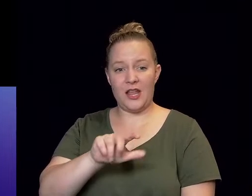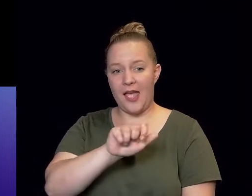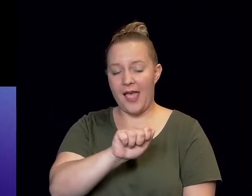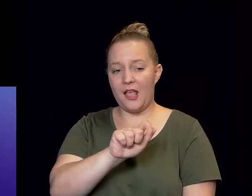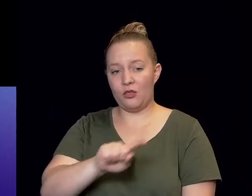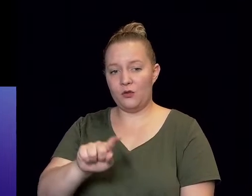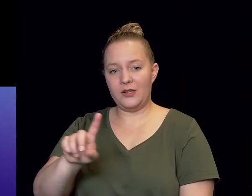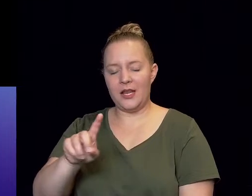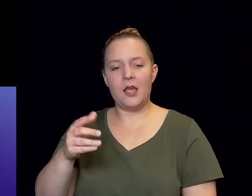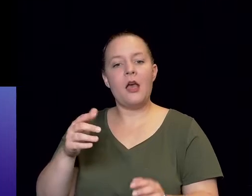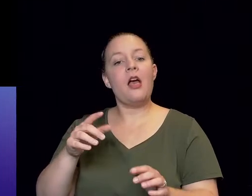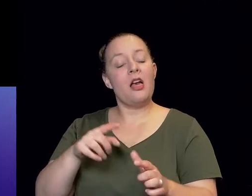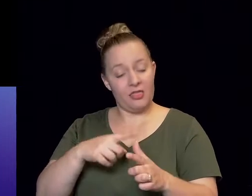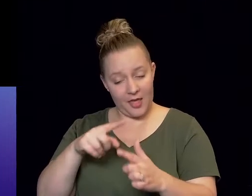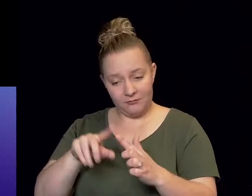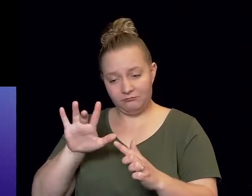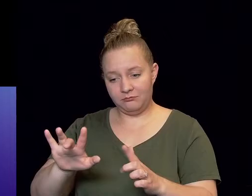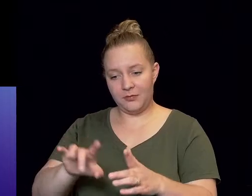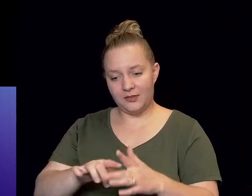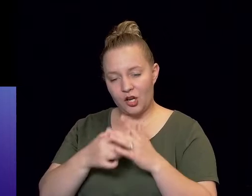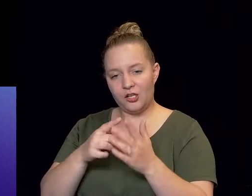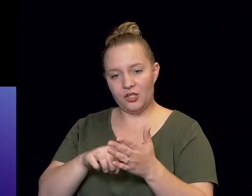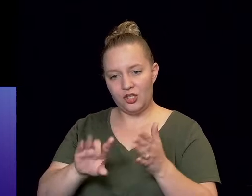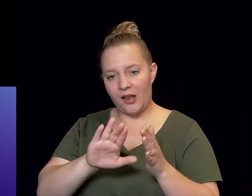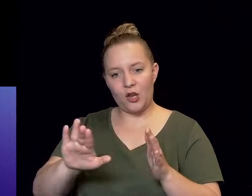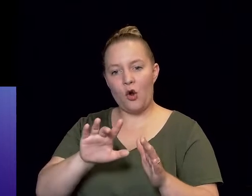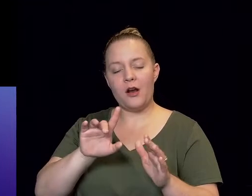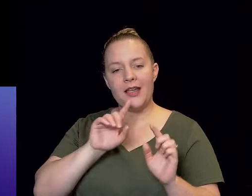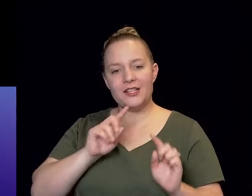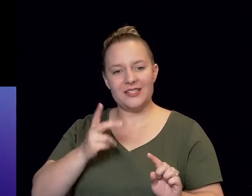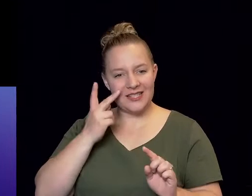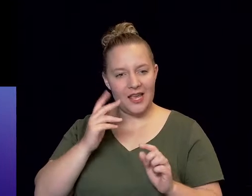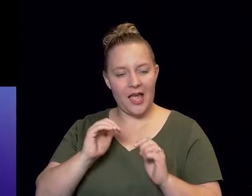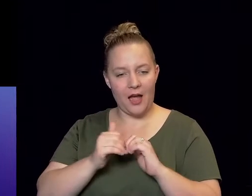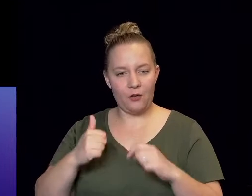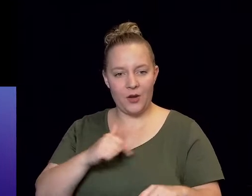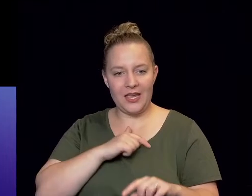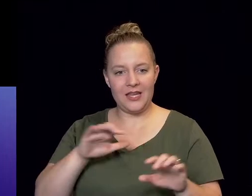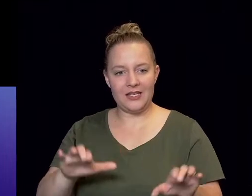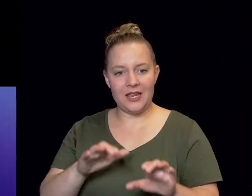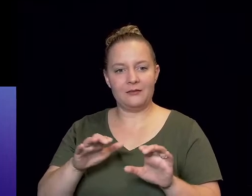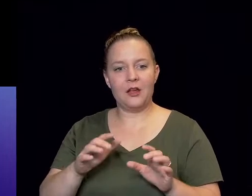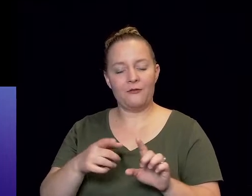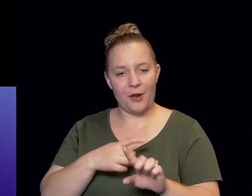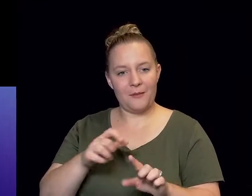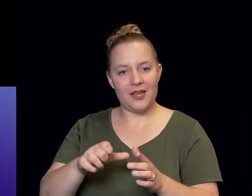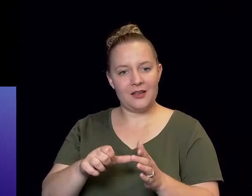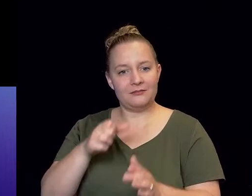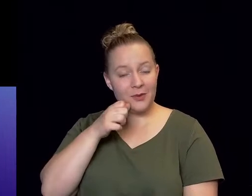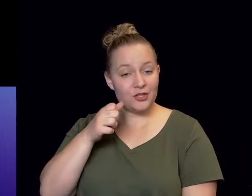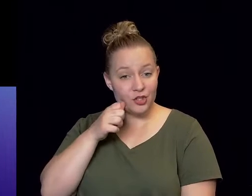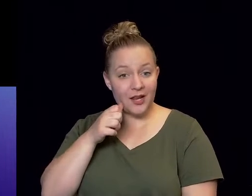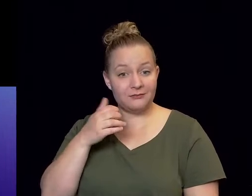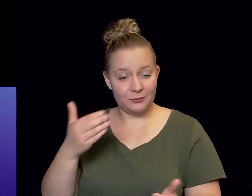check your answers to see how we did or your understanding from yesterday. Go ahead and pause.